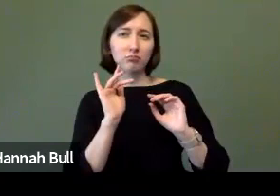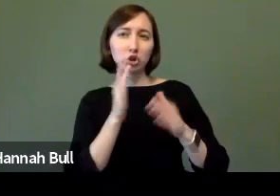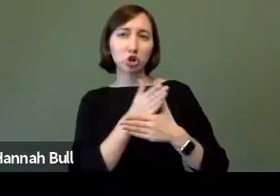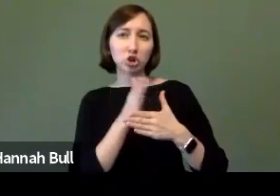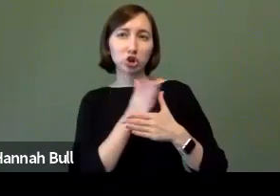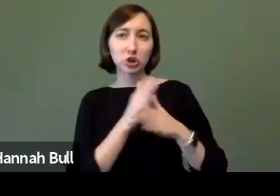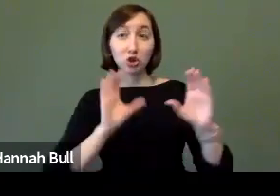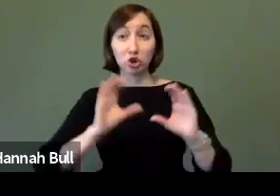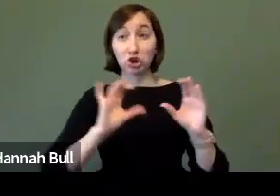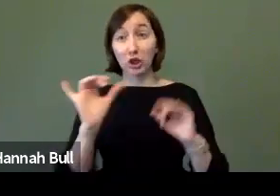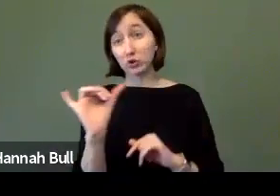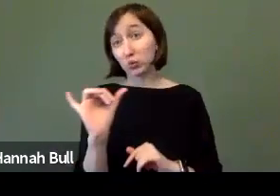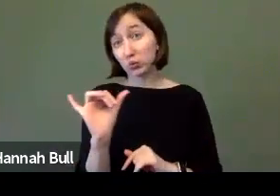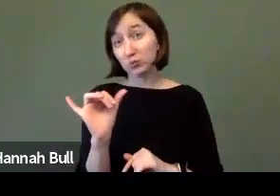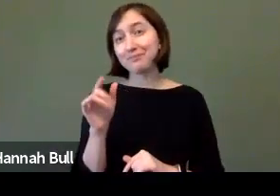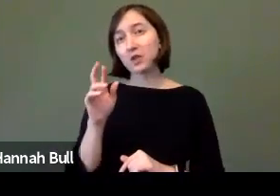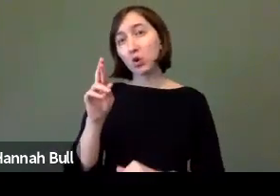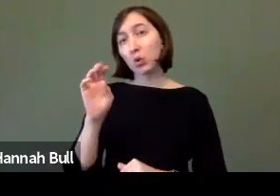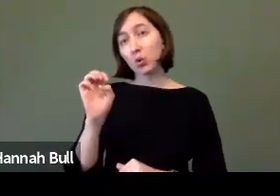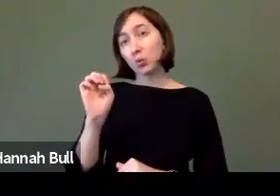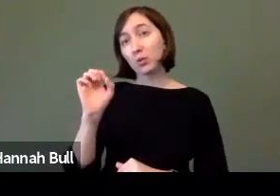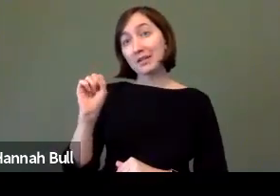in inviting a Respect Institute speaker to an event.